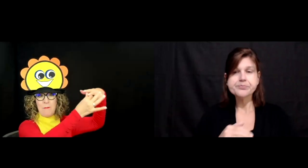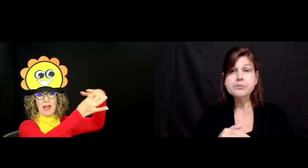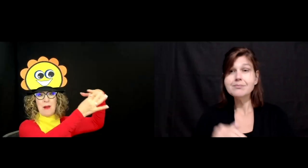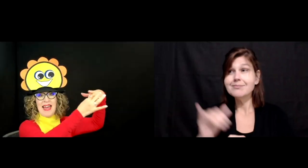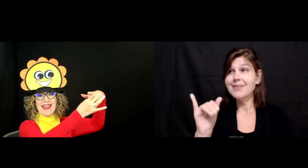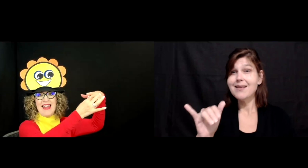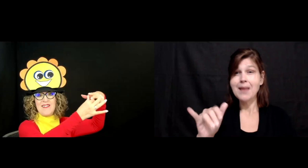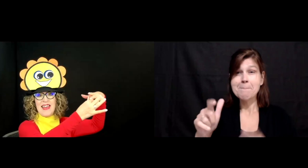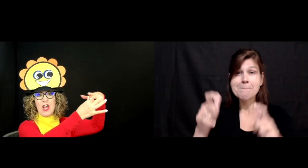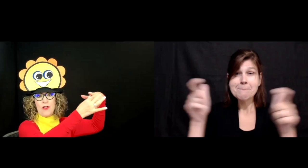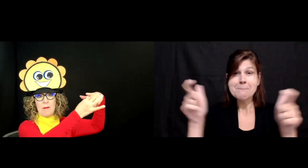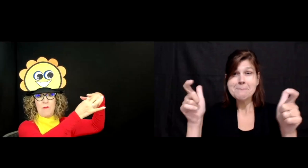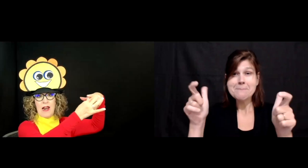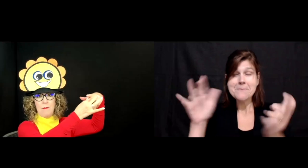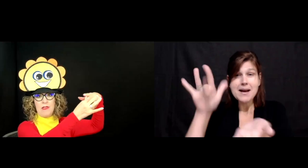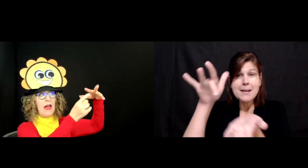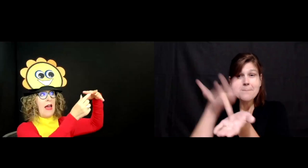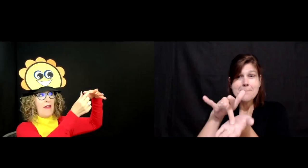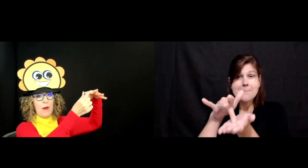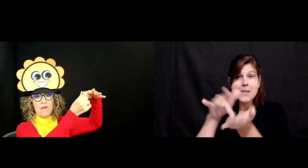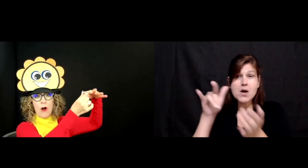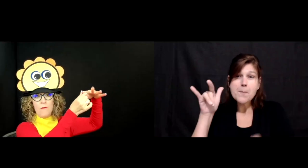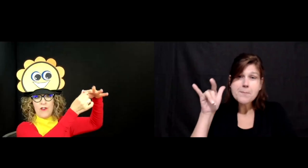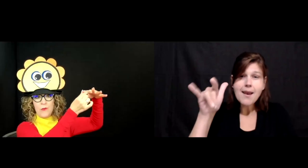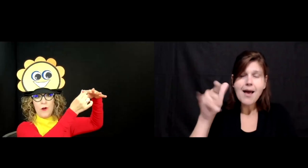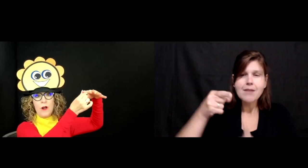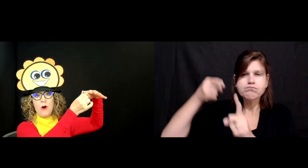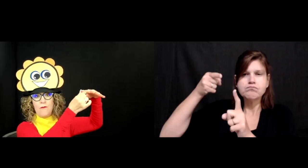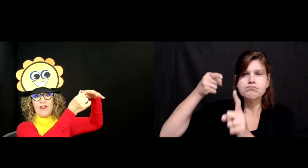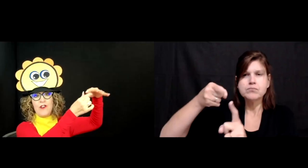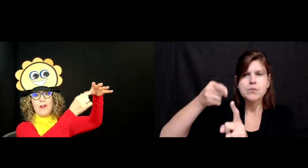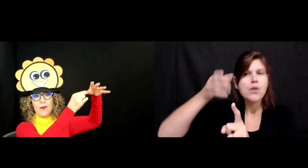the big plane is the concept development. And then we've got visual or vision,